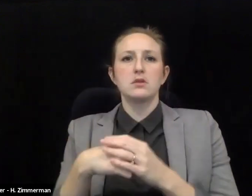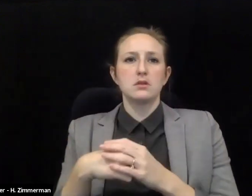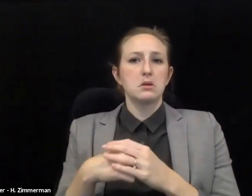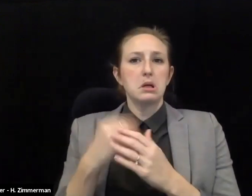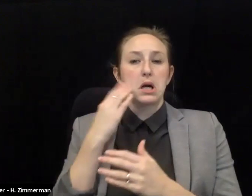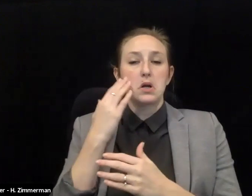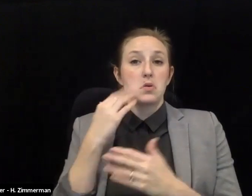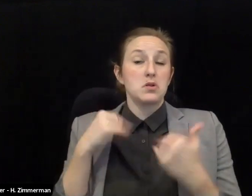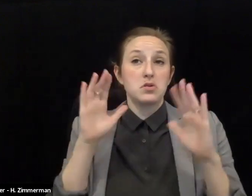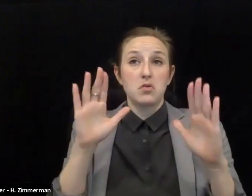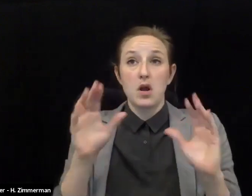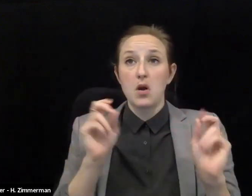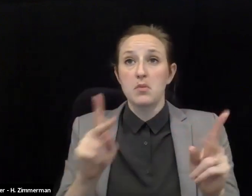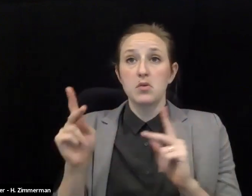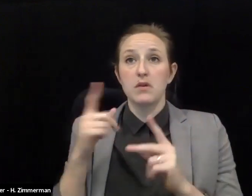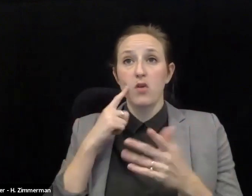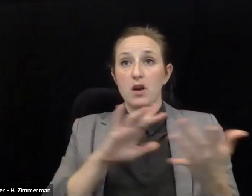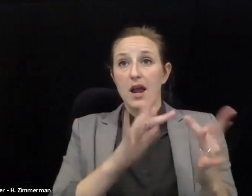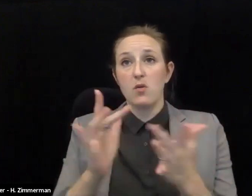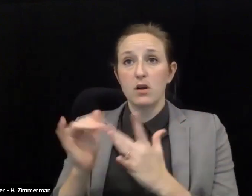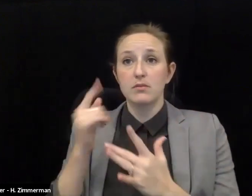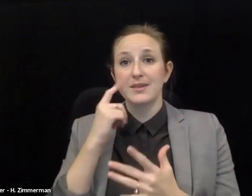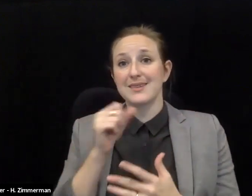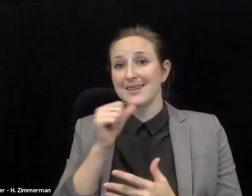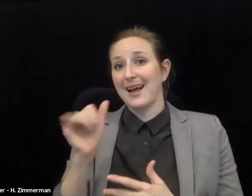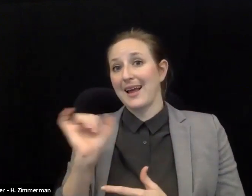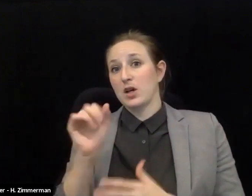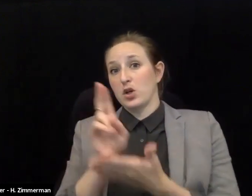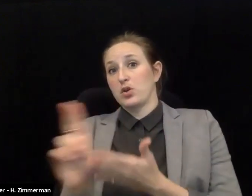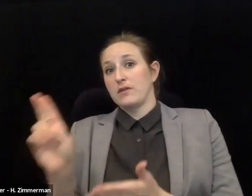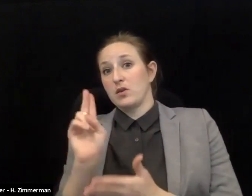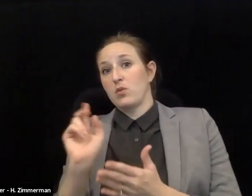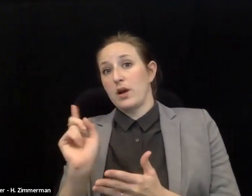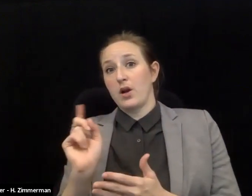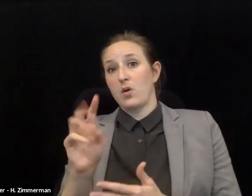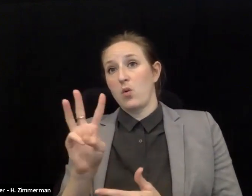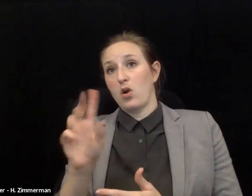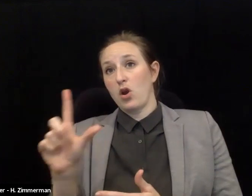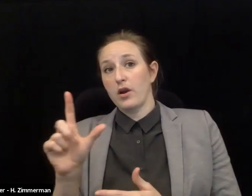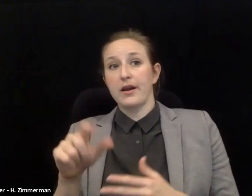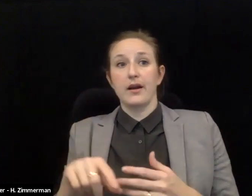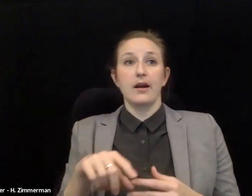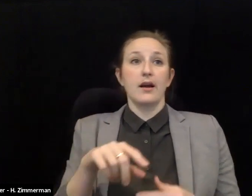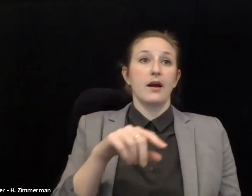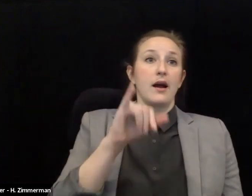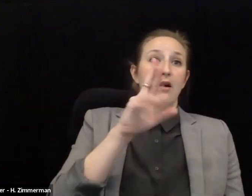great opportunity because it's not like a university World Learning IREX, American Council's Actually have a disability office.